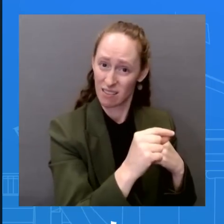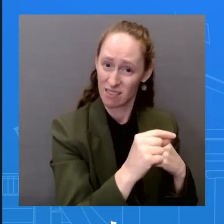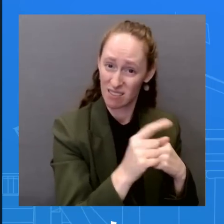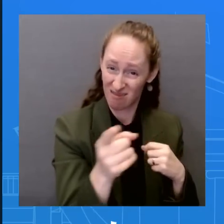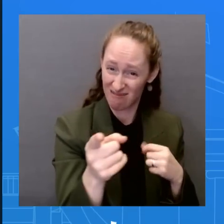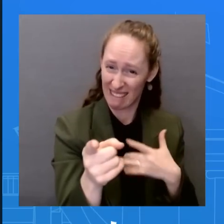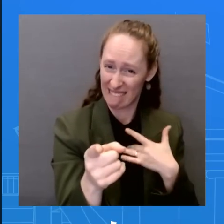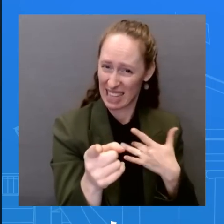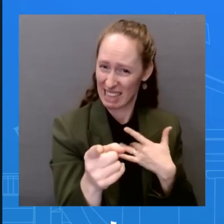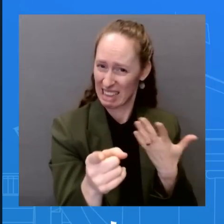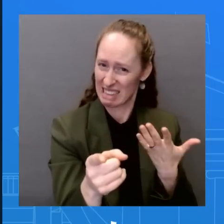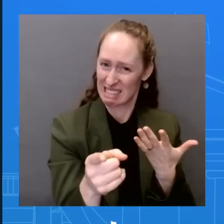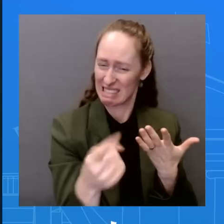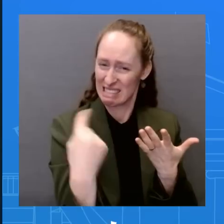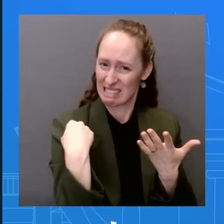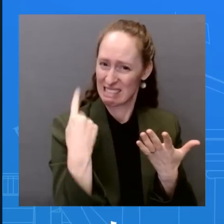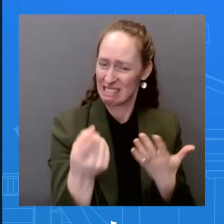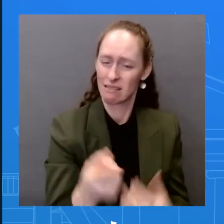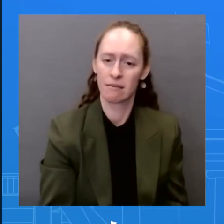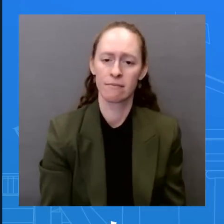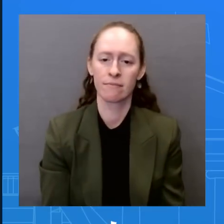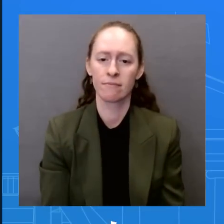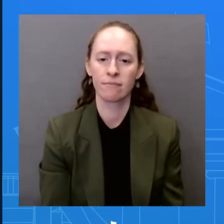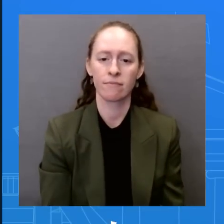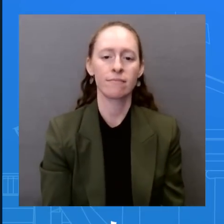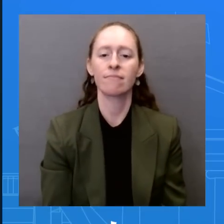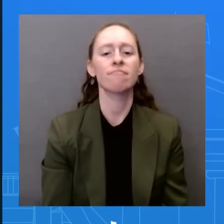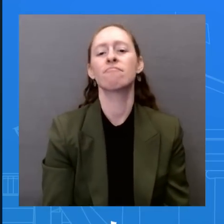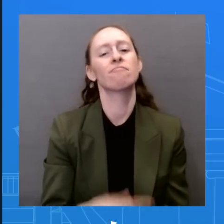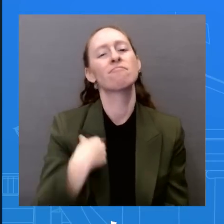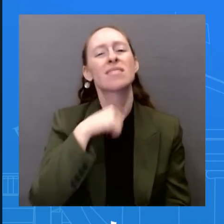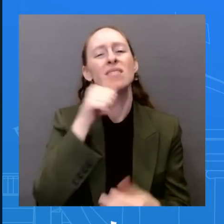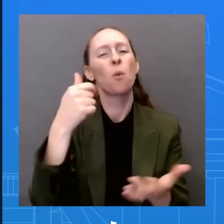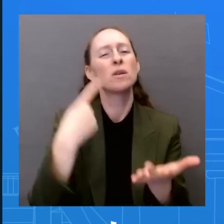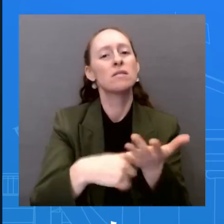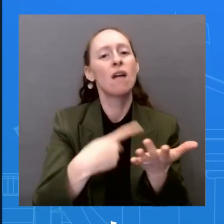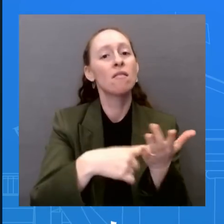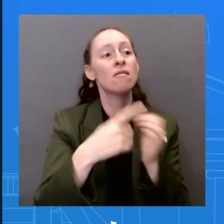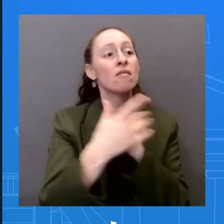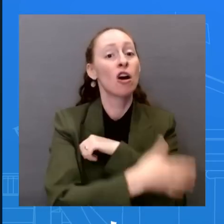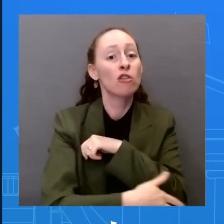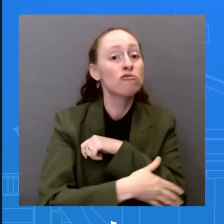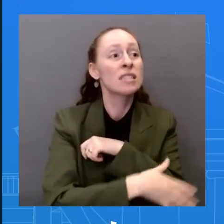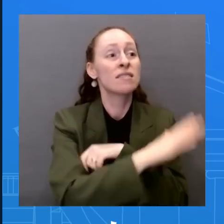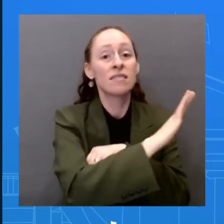That's not something we're going to do here. It's not something we're going to do from the White House. But we've made clear our concerns